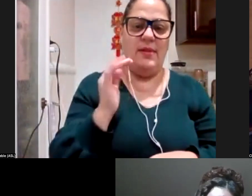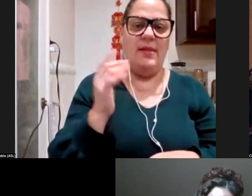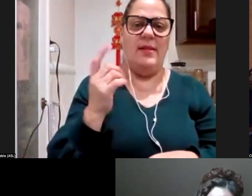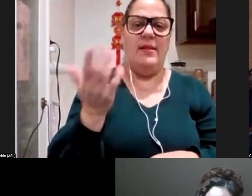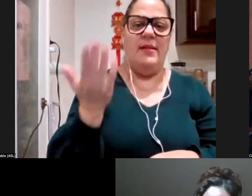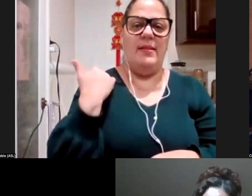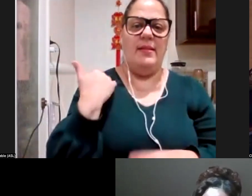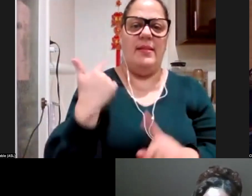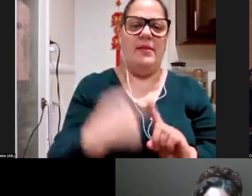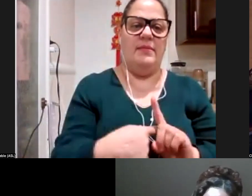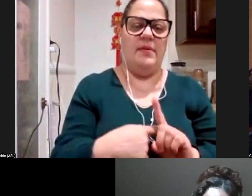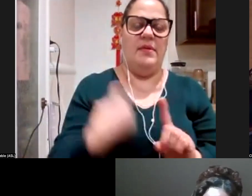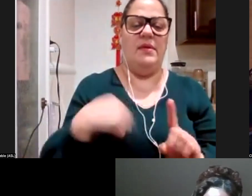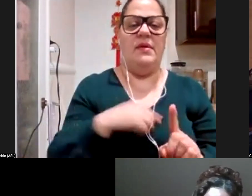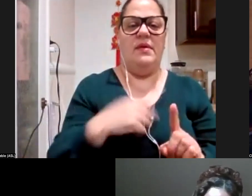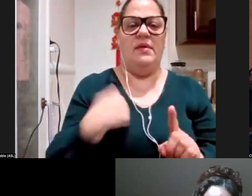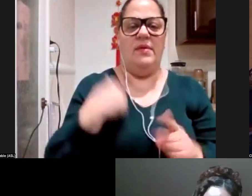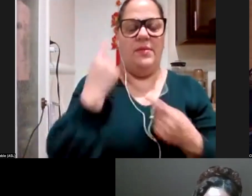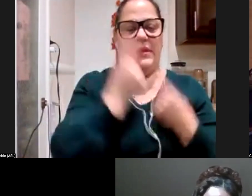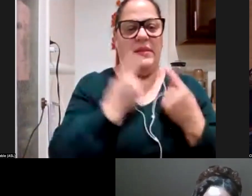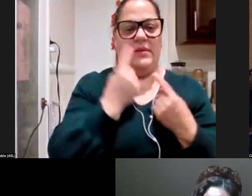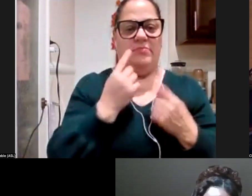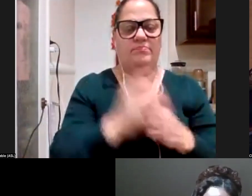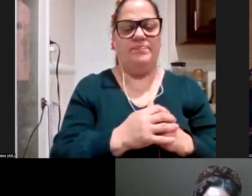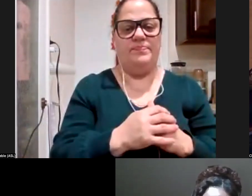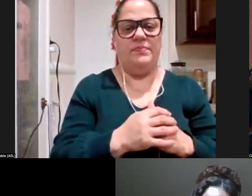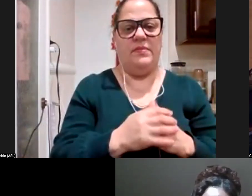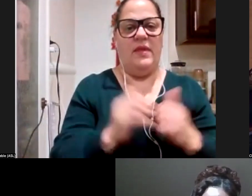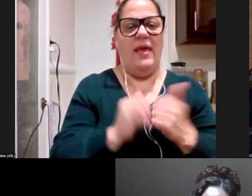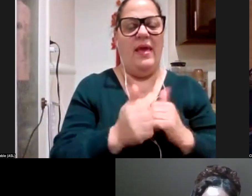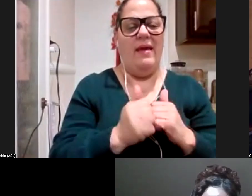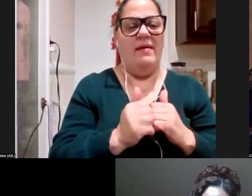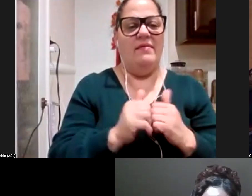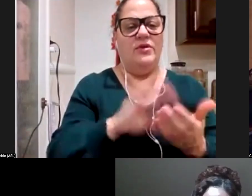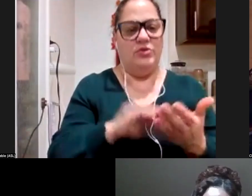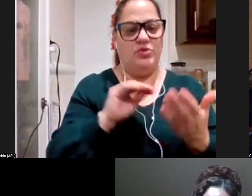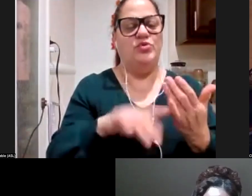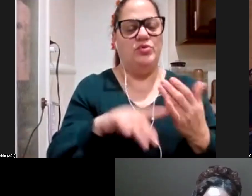and Willowbrook has caused me to think um, having had students that came from the state institution